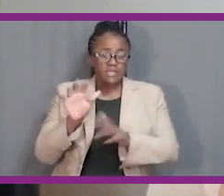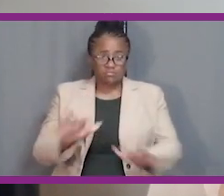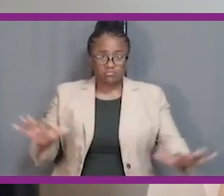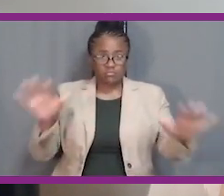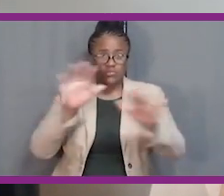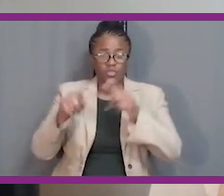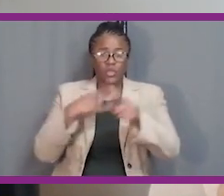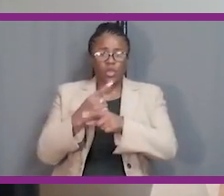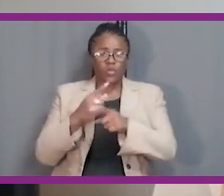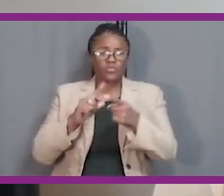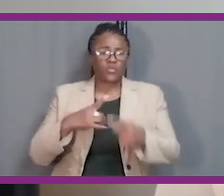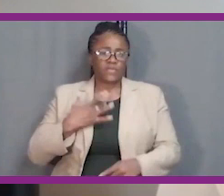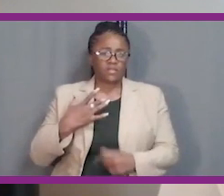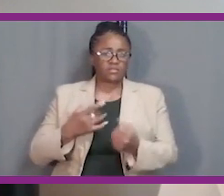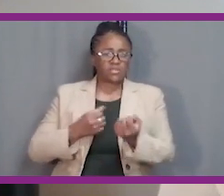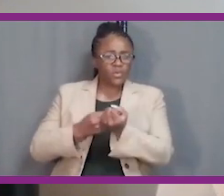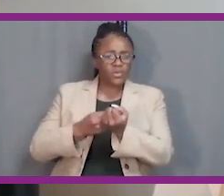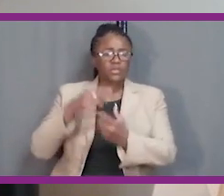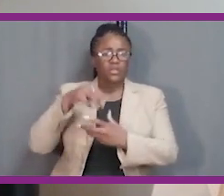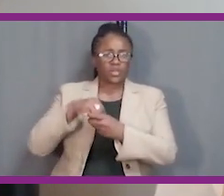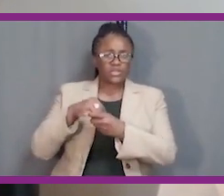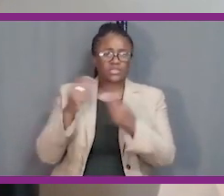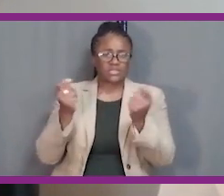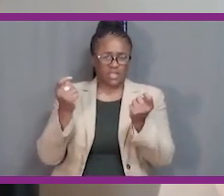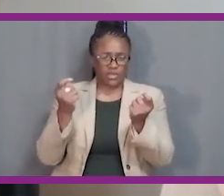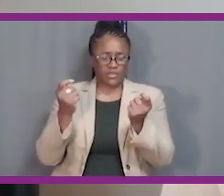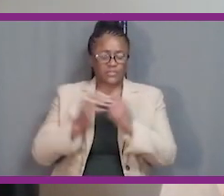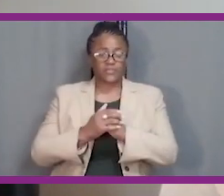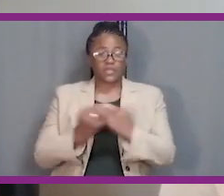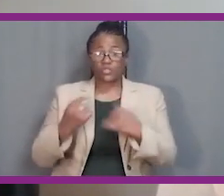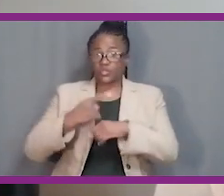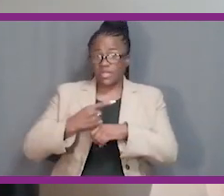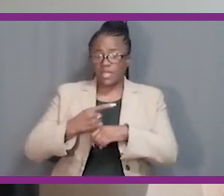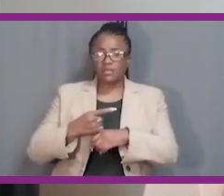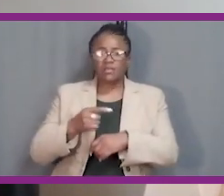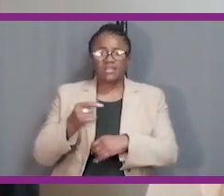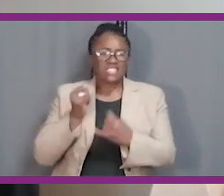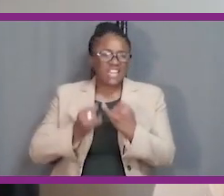which is the last in our four-part series, we're discussing international disability justice with